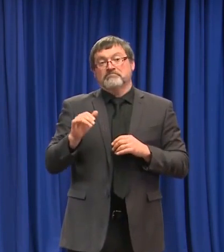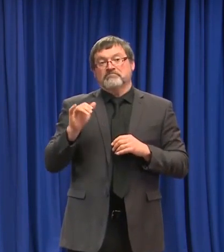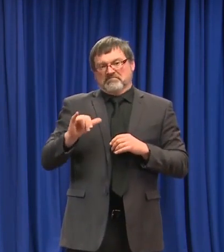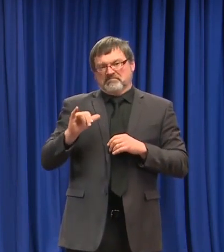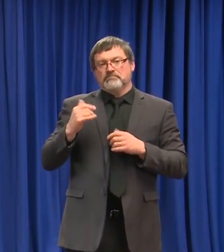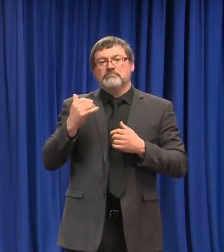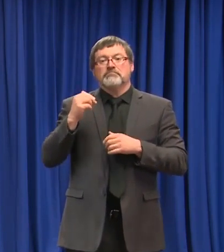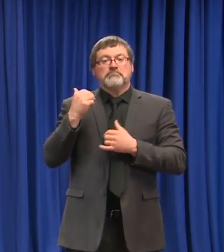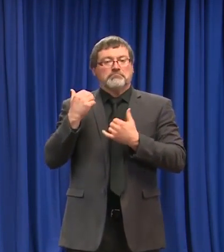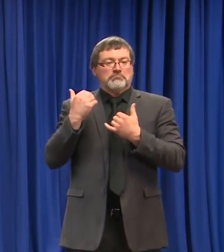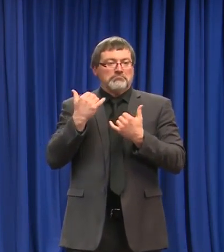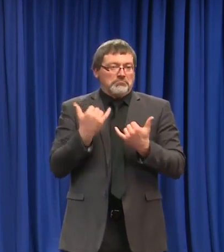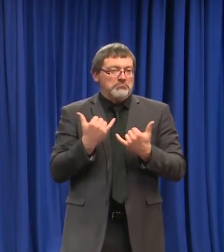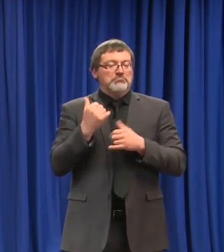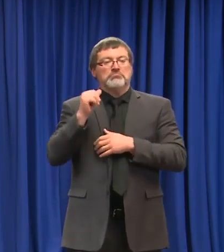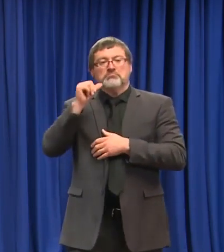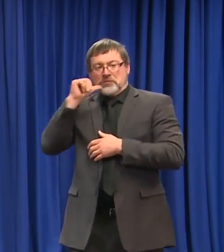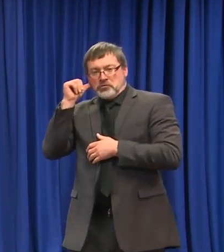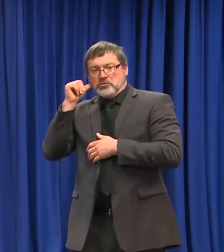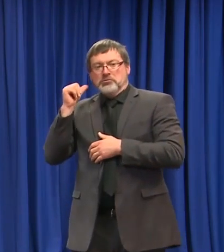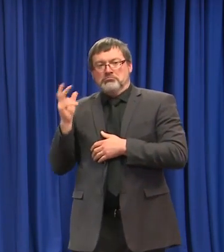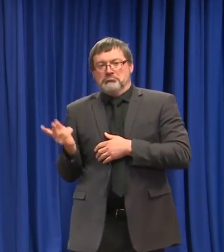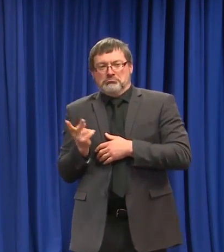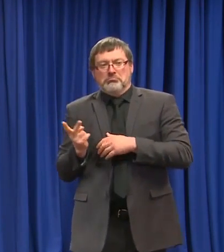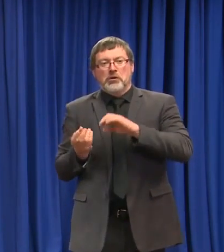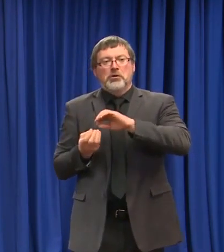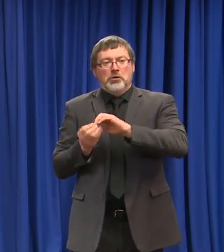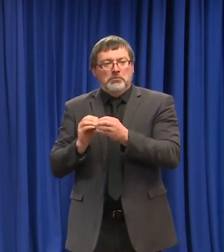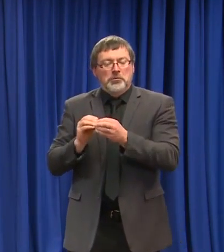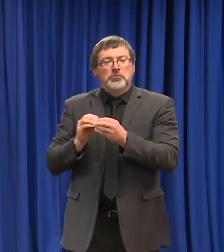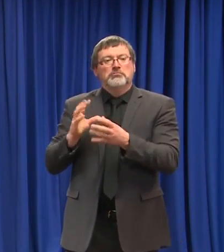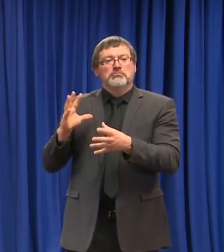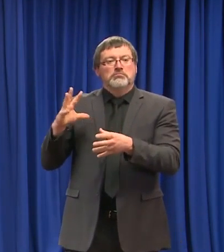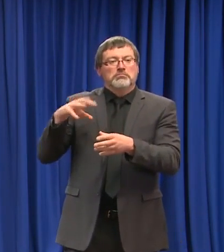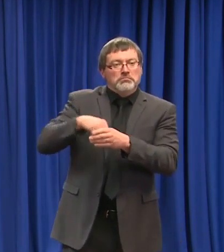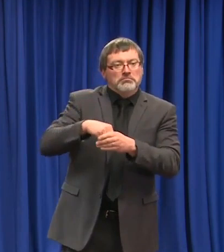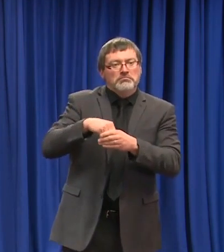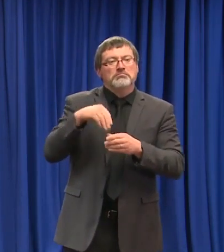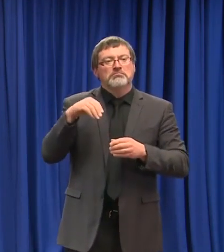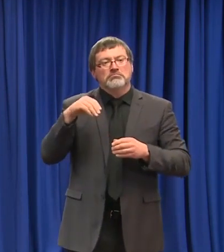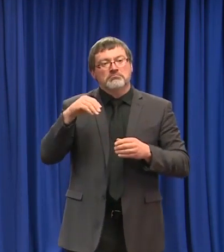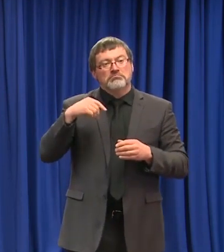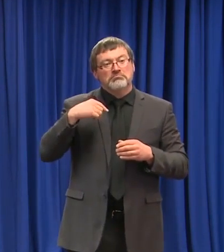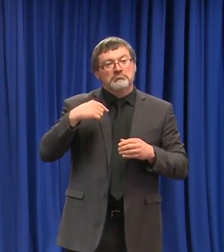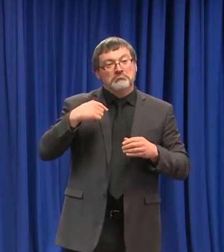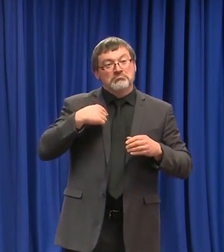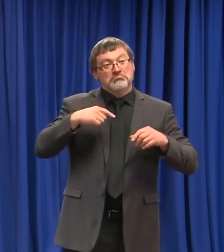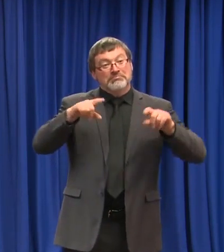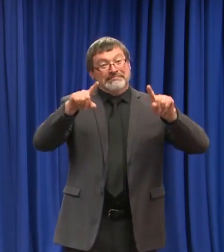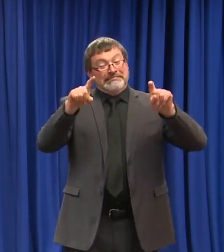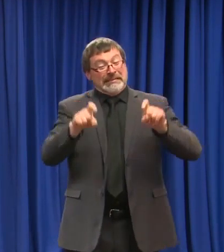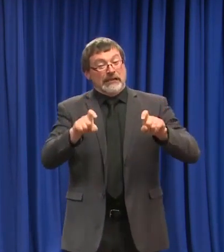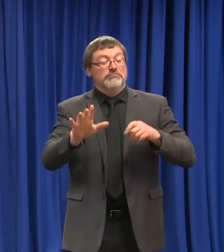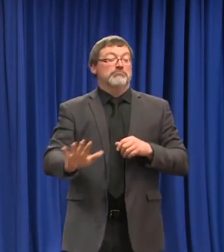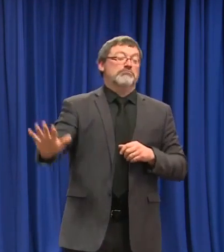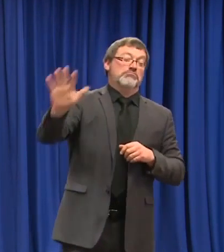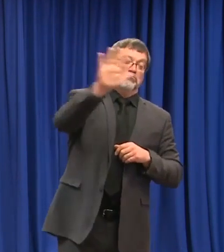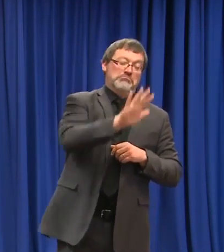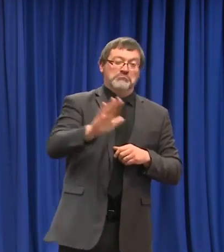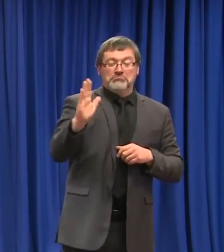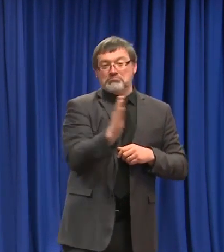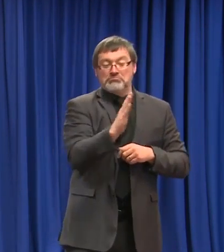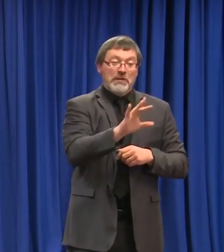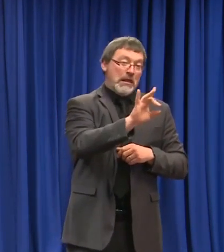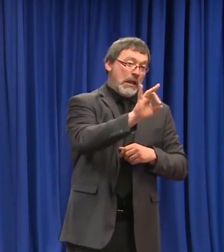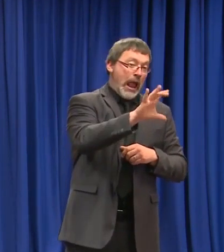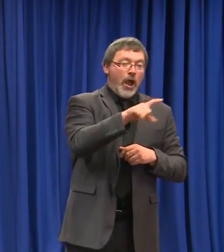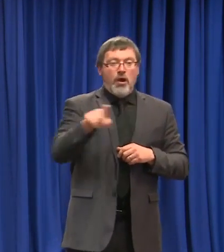BASED ON THE NUMBERS WE ARE REPORTING TODAY, AND HAVE REPORTED YESTERDAY, WE HAVE TESTED ROUGHLY 800 TO 900 INDIVIDUALS PER DAY FOR COVID-19.